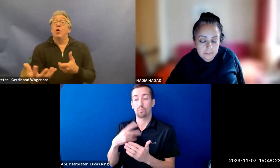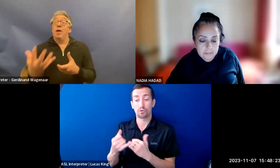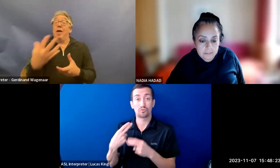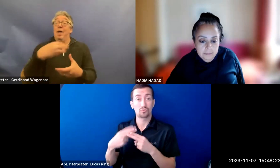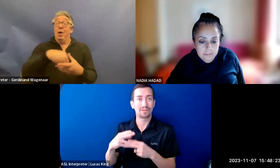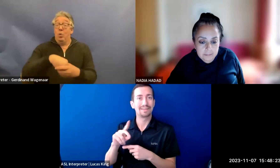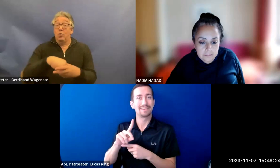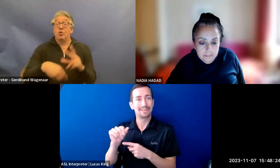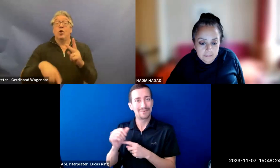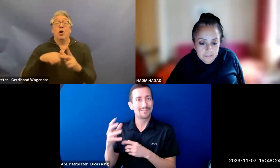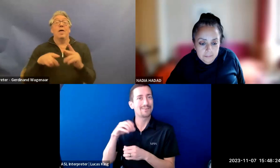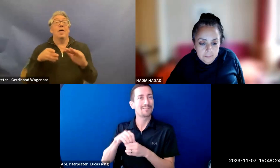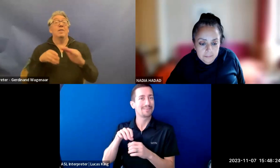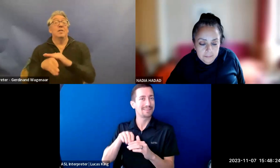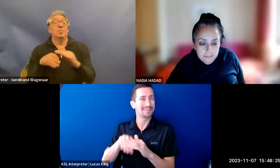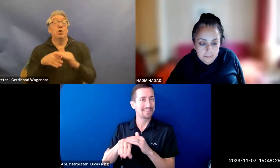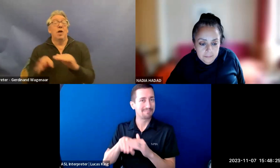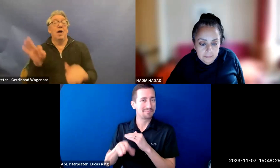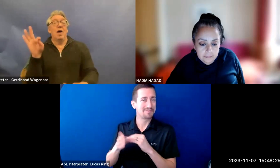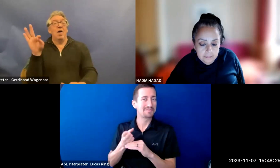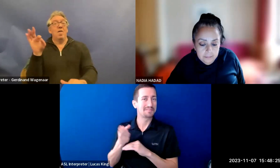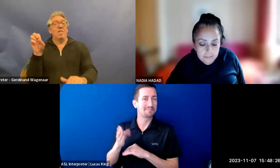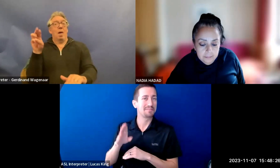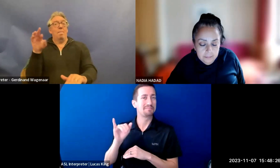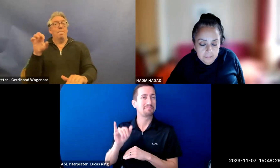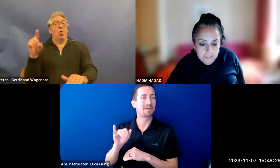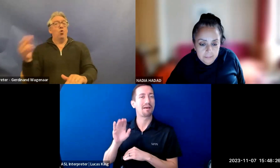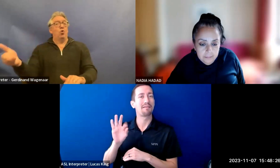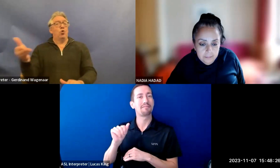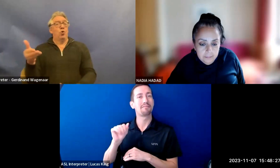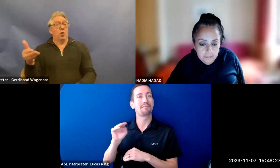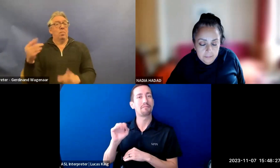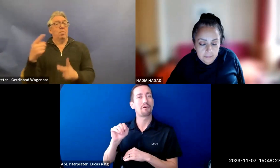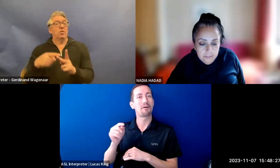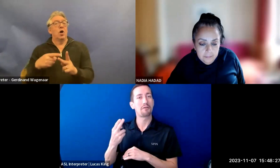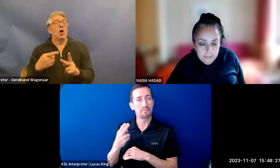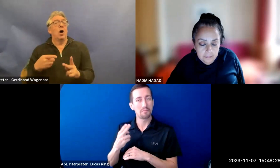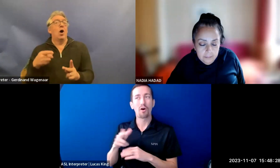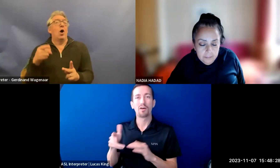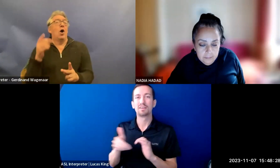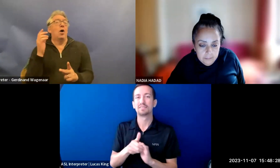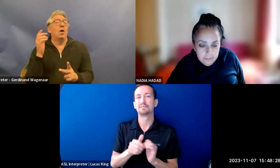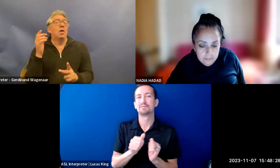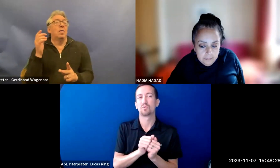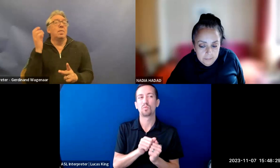submitted by FAMOD partnering with the Mozambican National Commission for Human Rights.